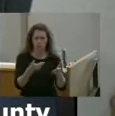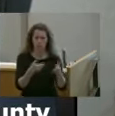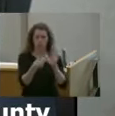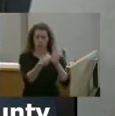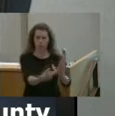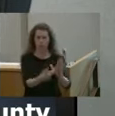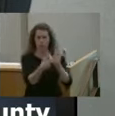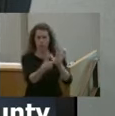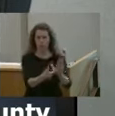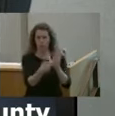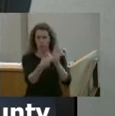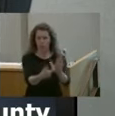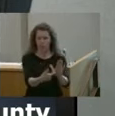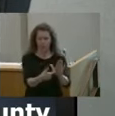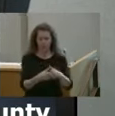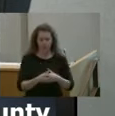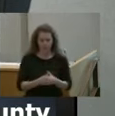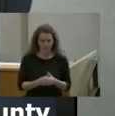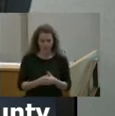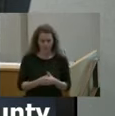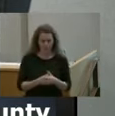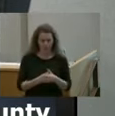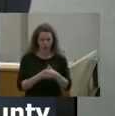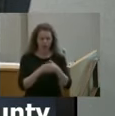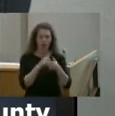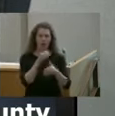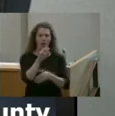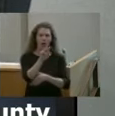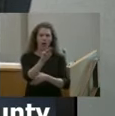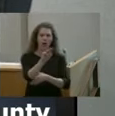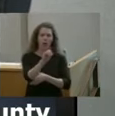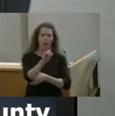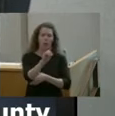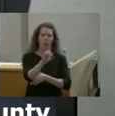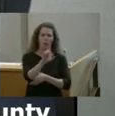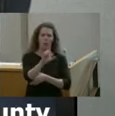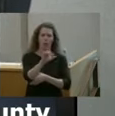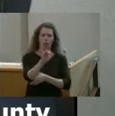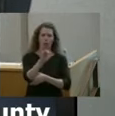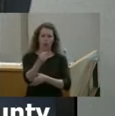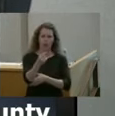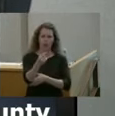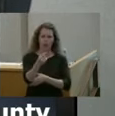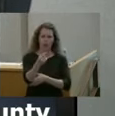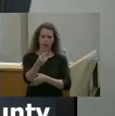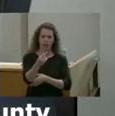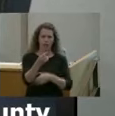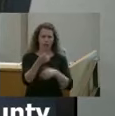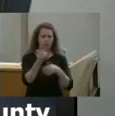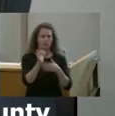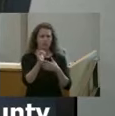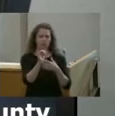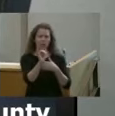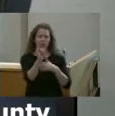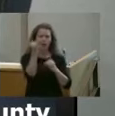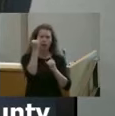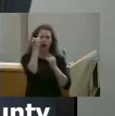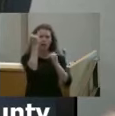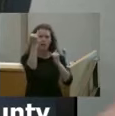think it's worth saying that modeling is just that, it's, it's a model. It is no way predictive of what's actually going to happen.